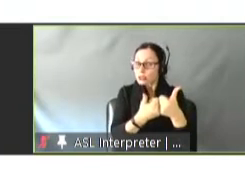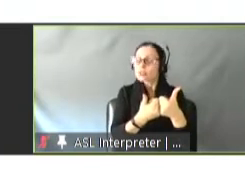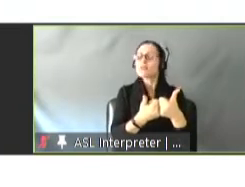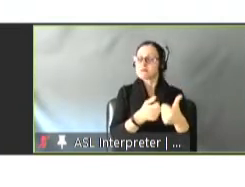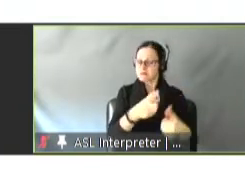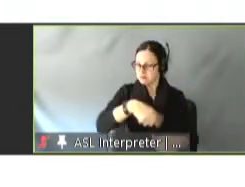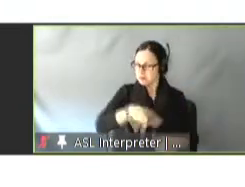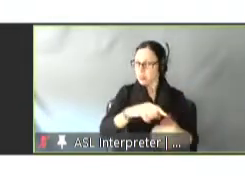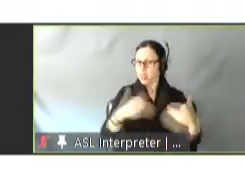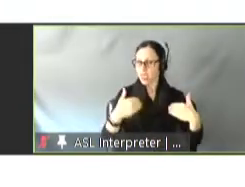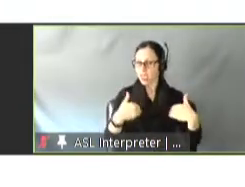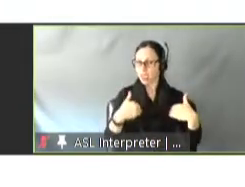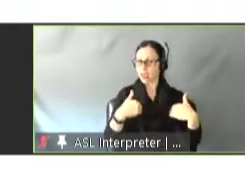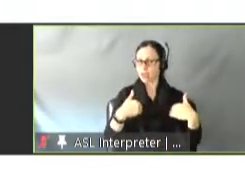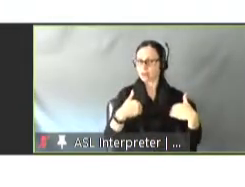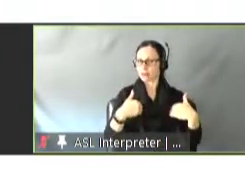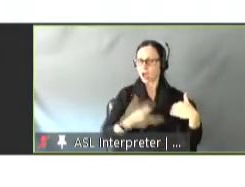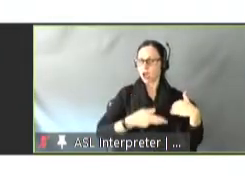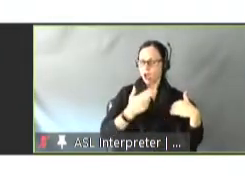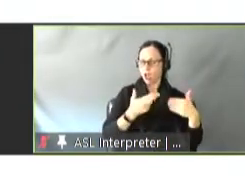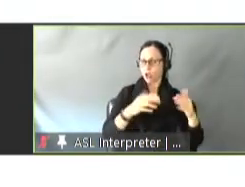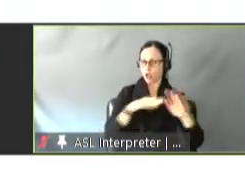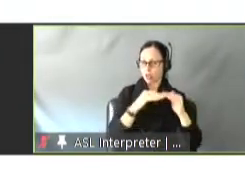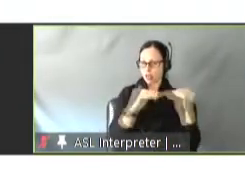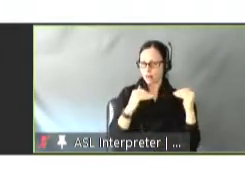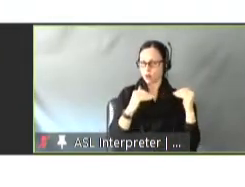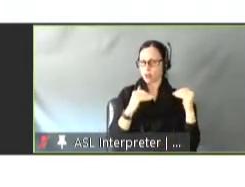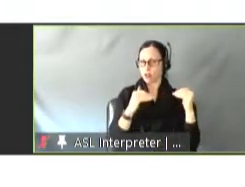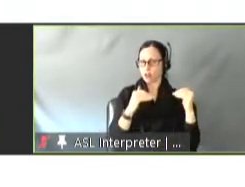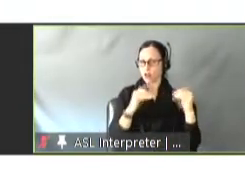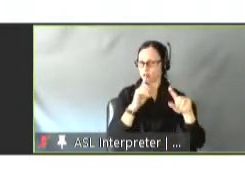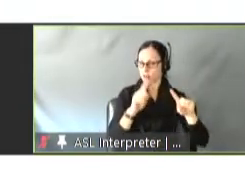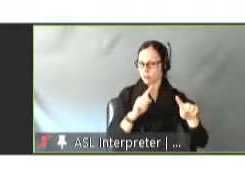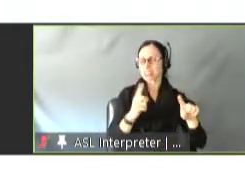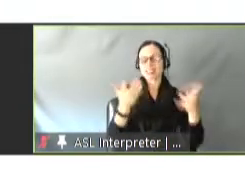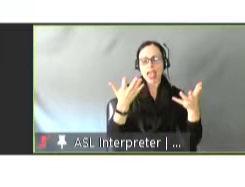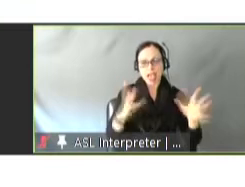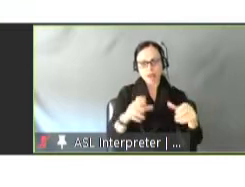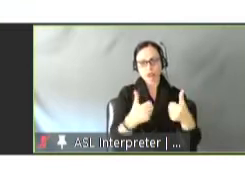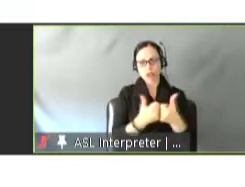and specific responses after being challenged. So, there was this kind of inverse correlation there.